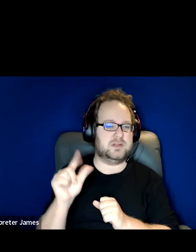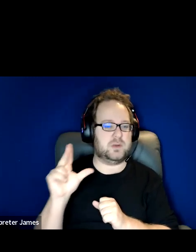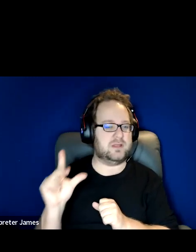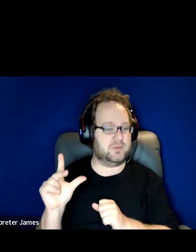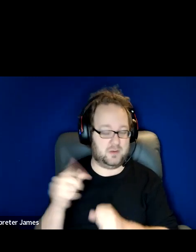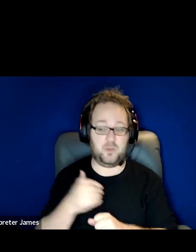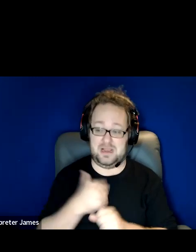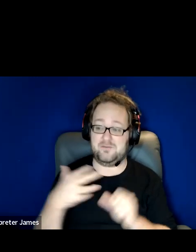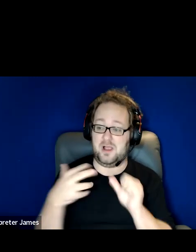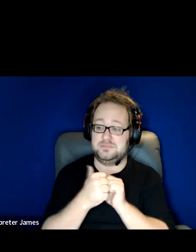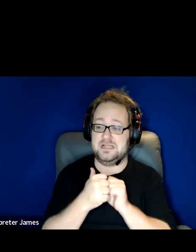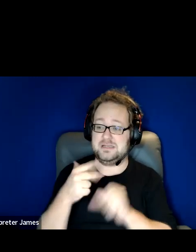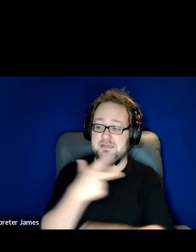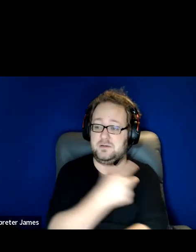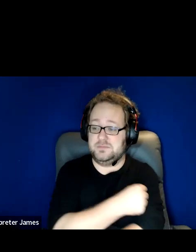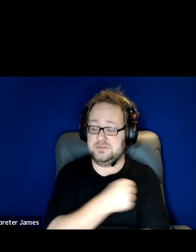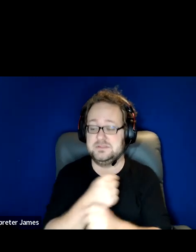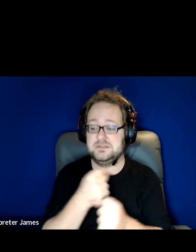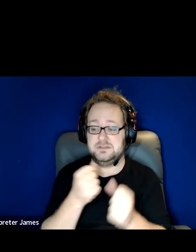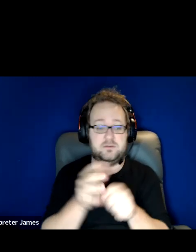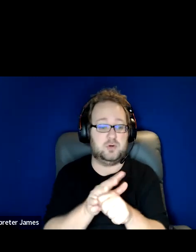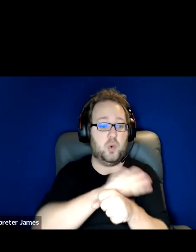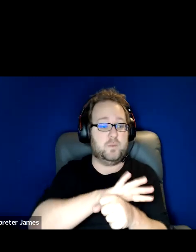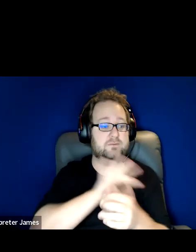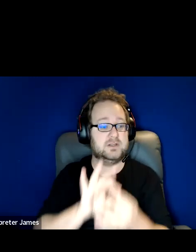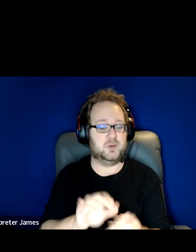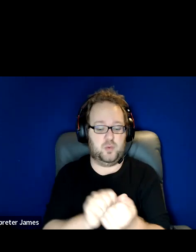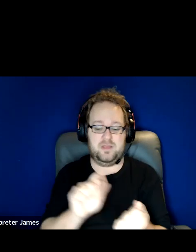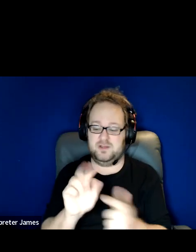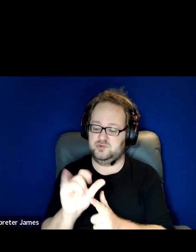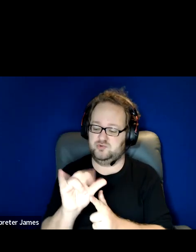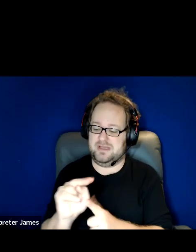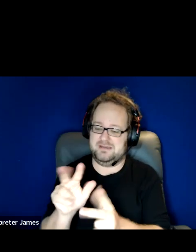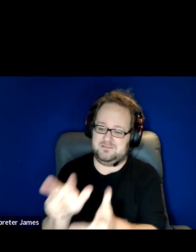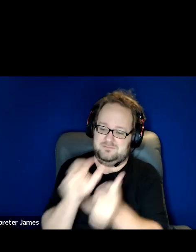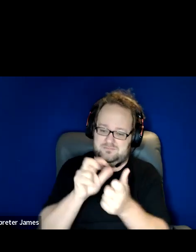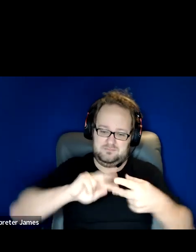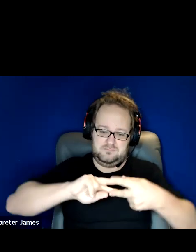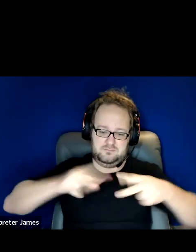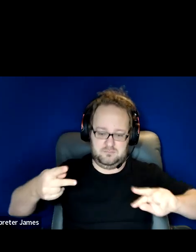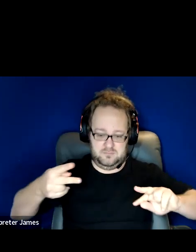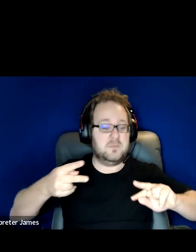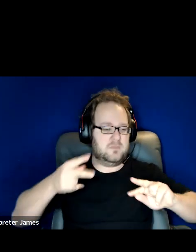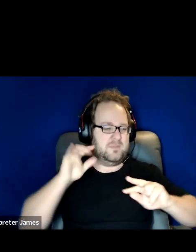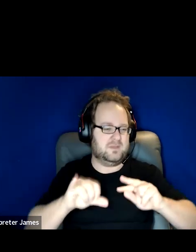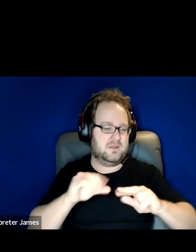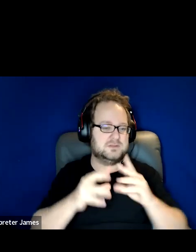COVID 19 vaccine with a strain that is the most commonly circulating vaccine in our community right now which is